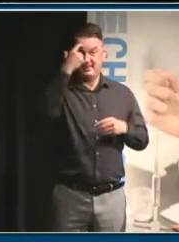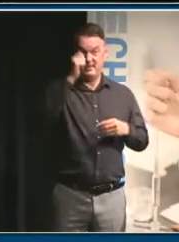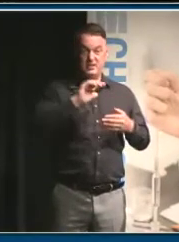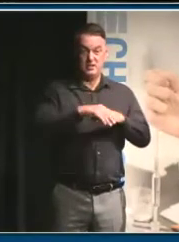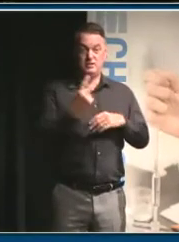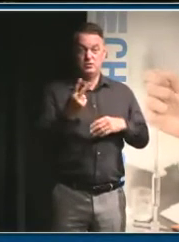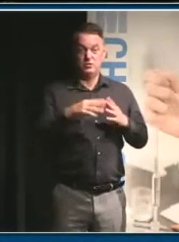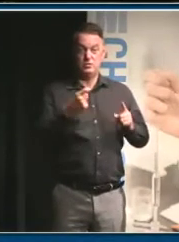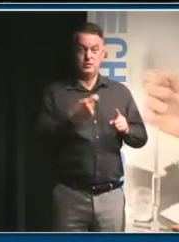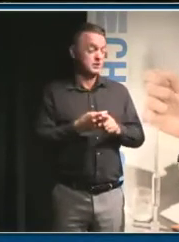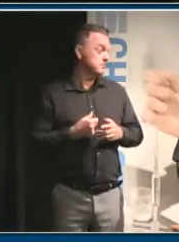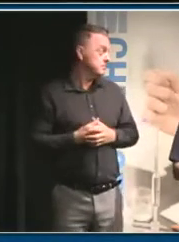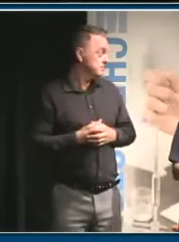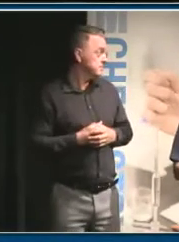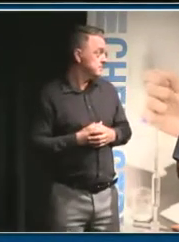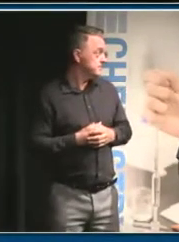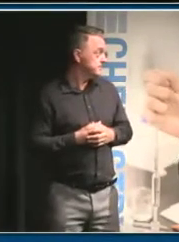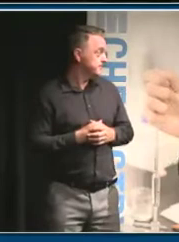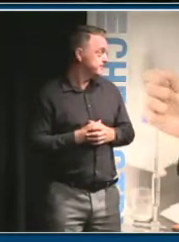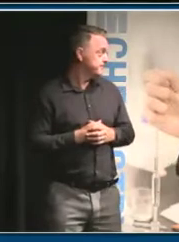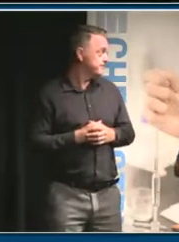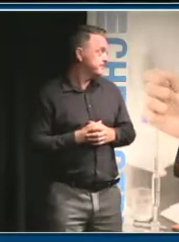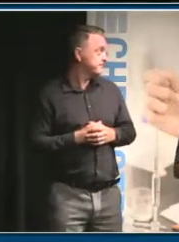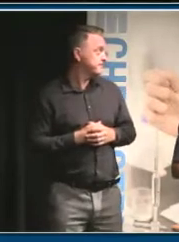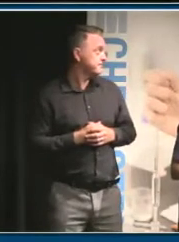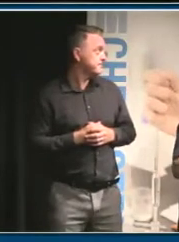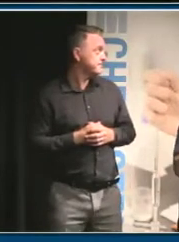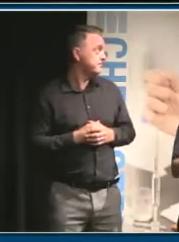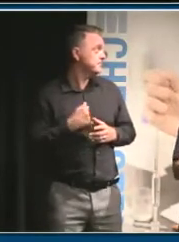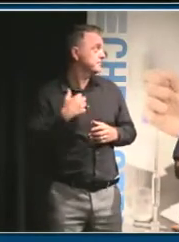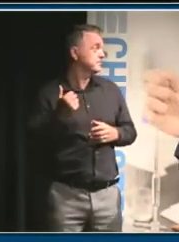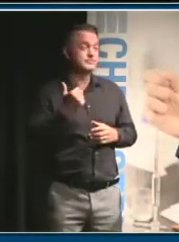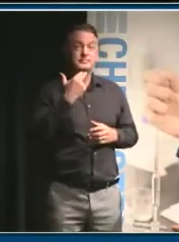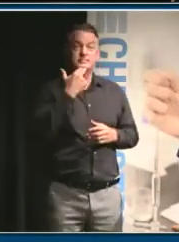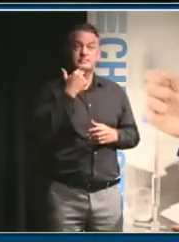Babcock, right immediately before that show. We have an electronics… this is interesting.